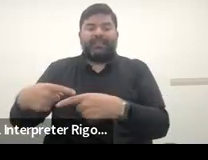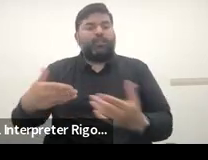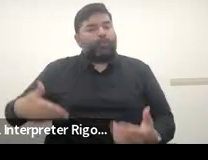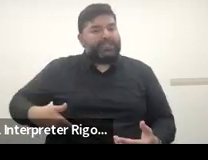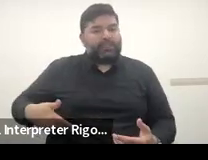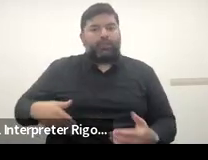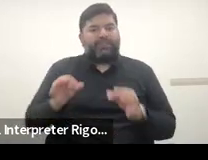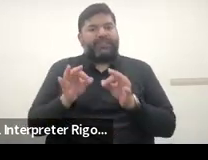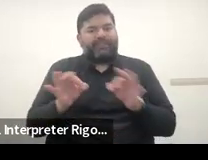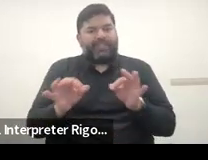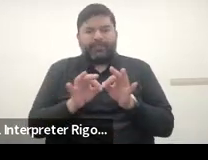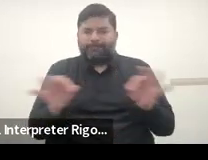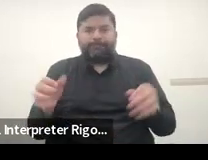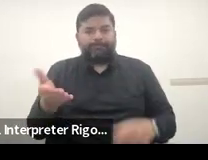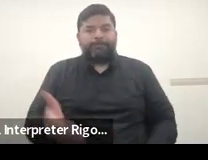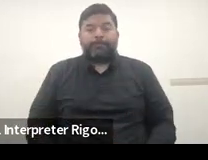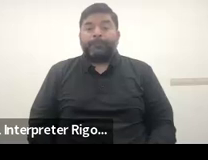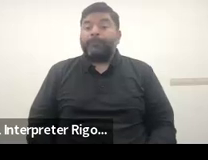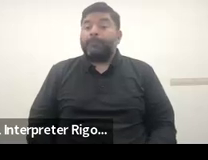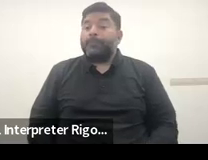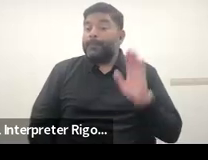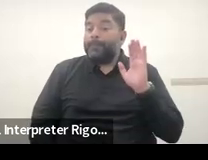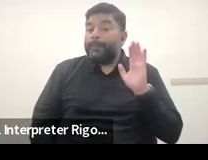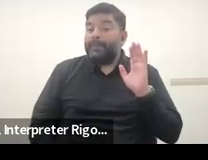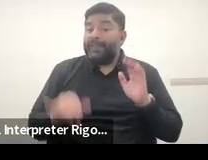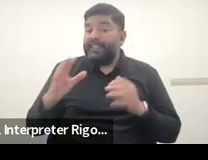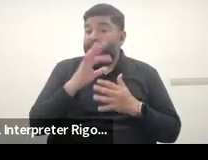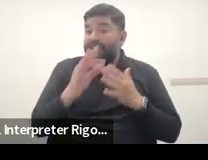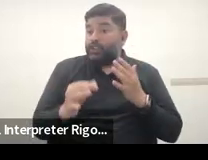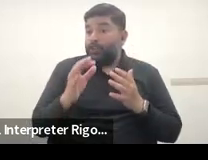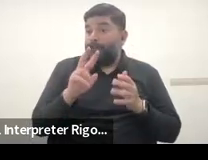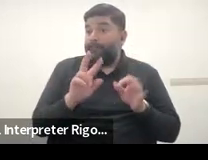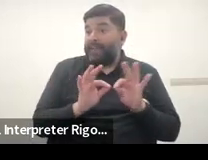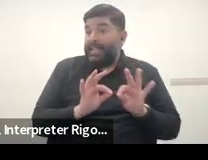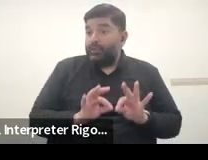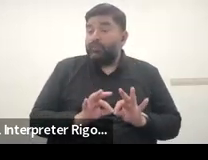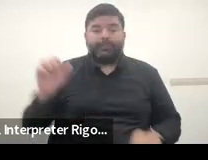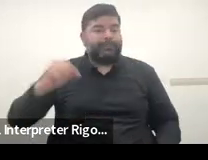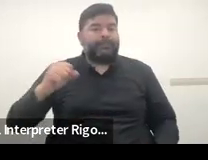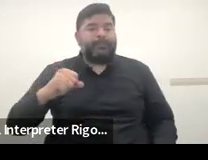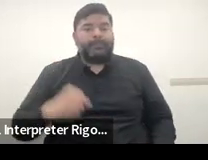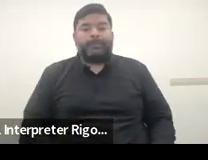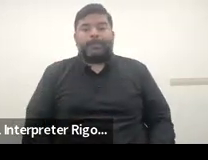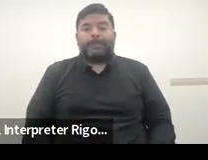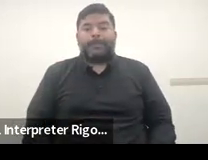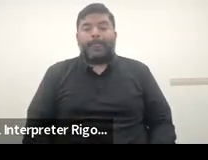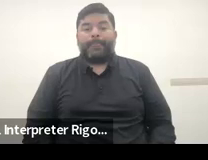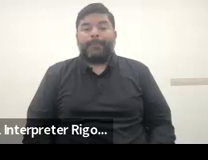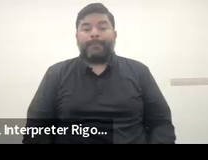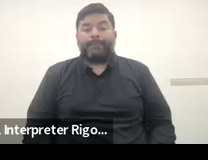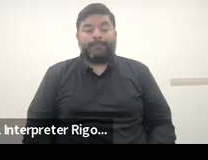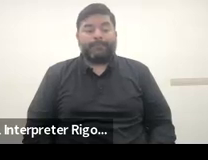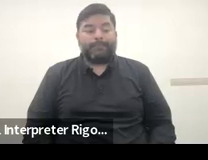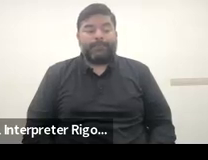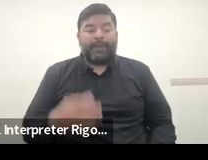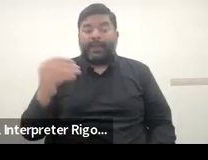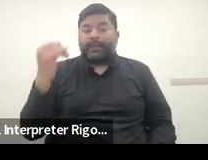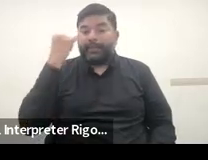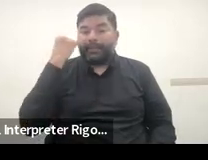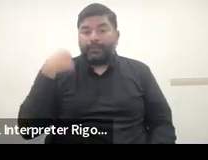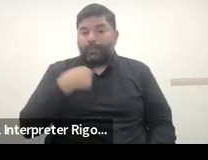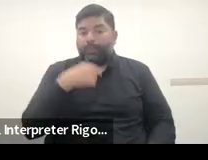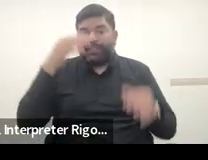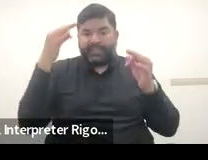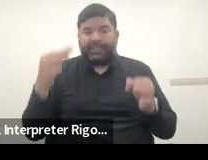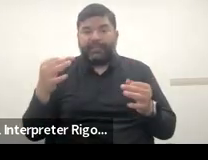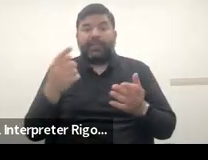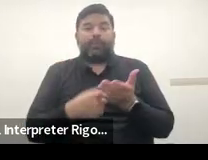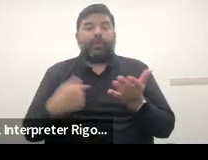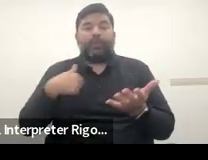The overlap of the feature values? LEE: Yeah. And if we decide that we want to use feature learning and